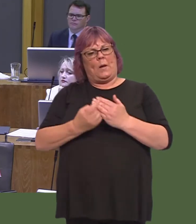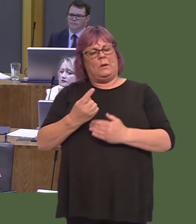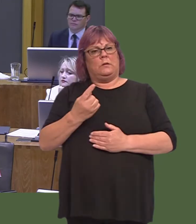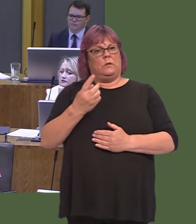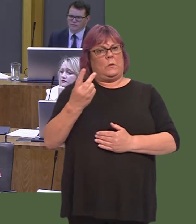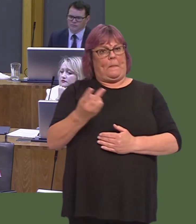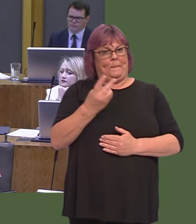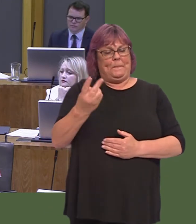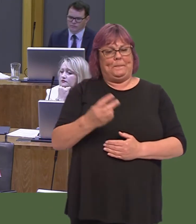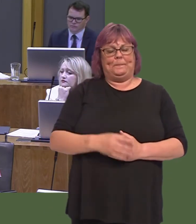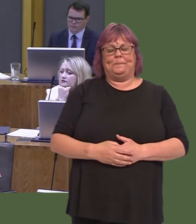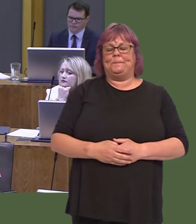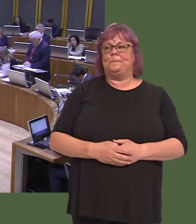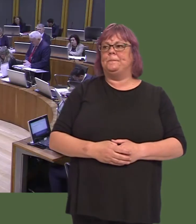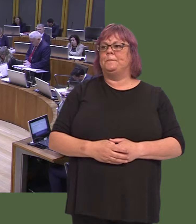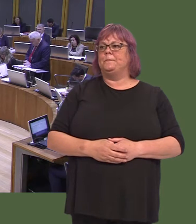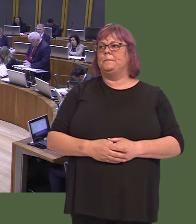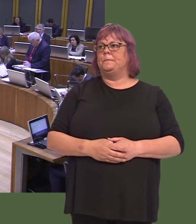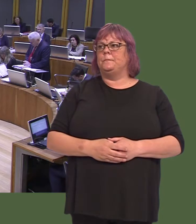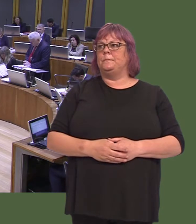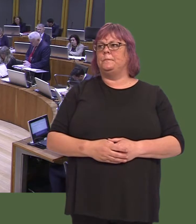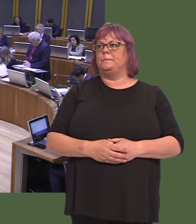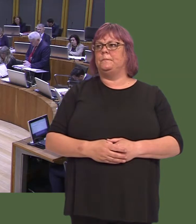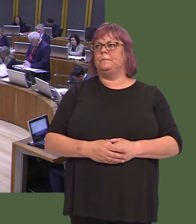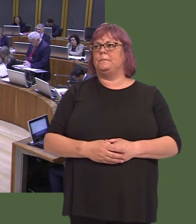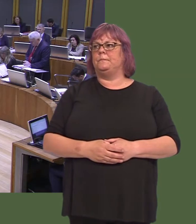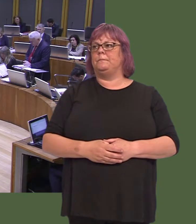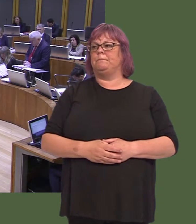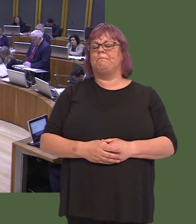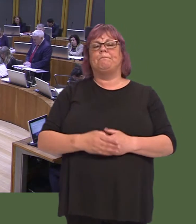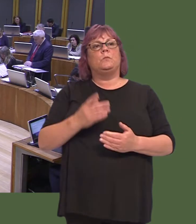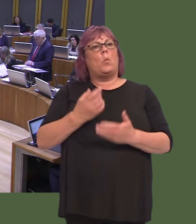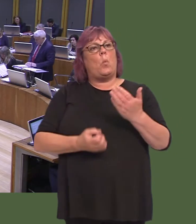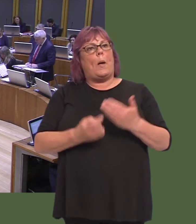they find themselves in, of course. Well, what should be done as a result?